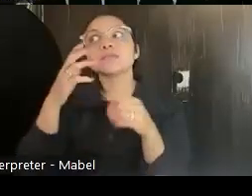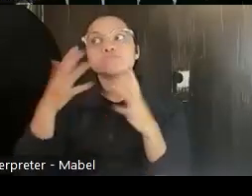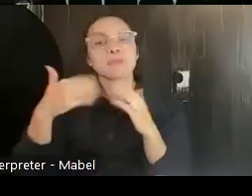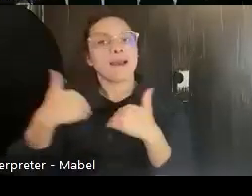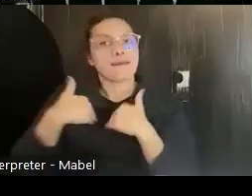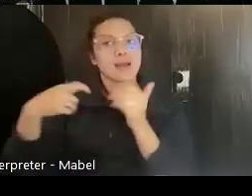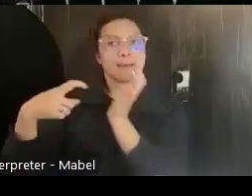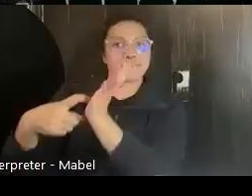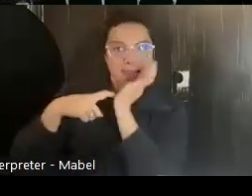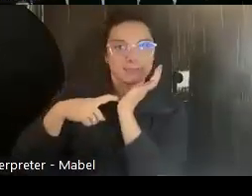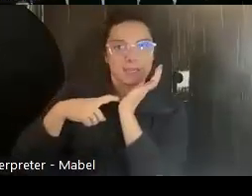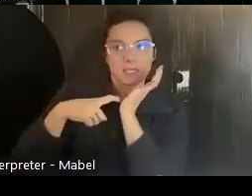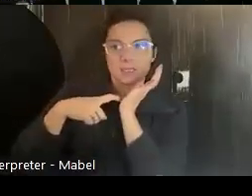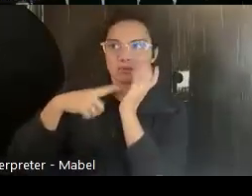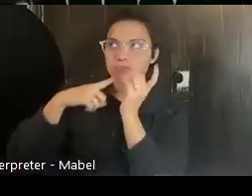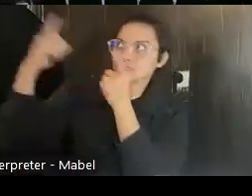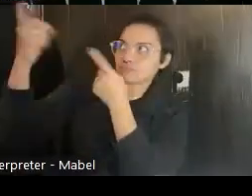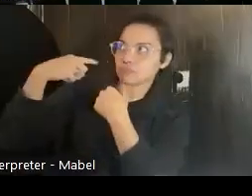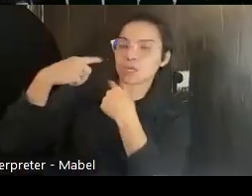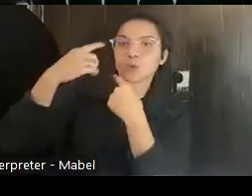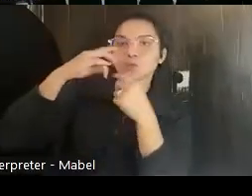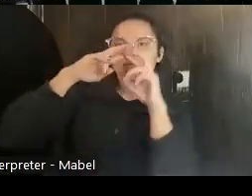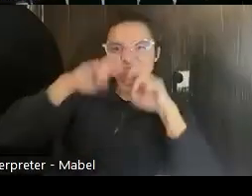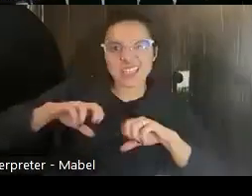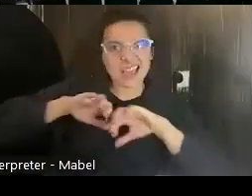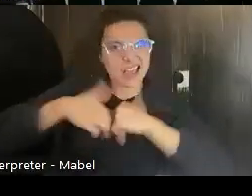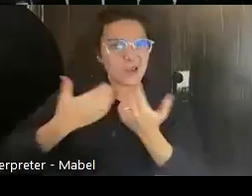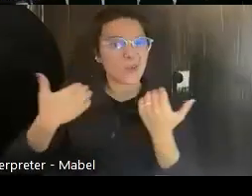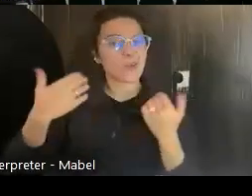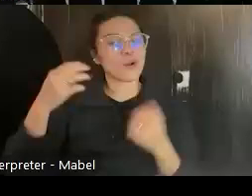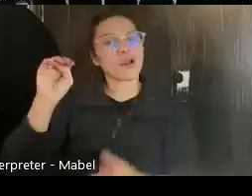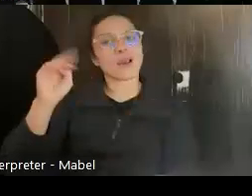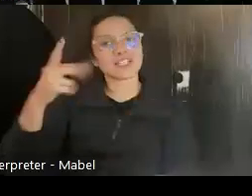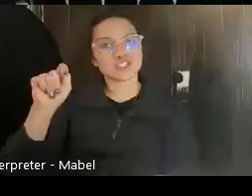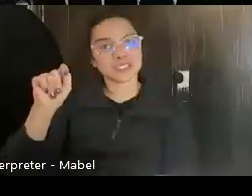health transports happen and you know we we use a new language so that it doesn't sound like a